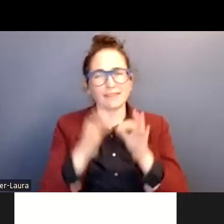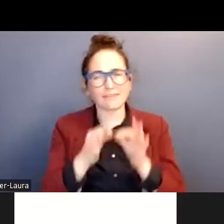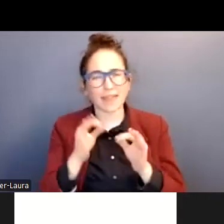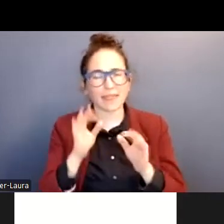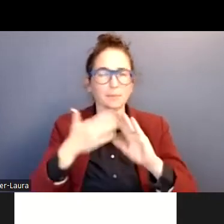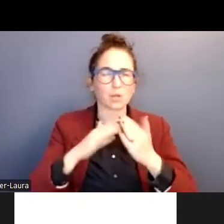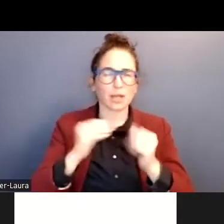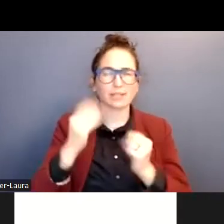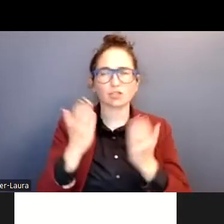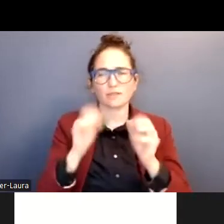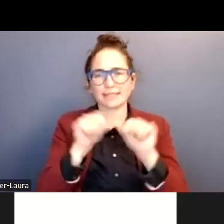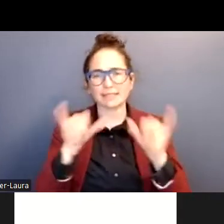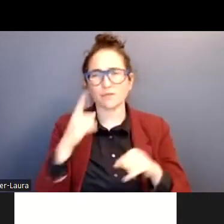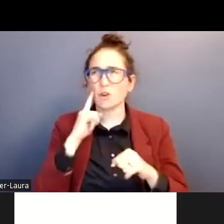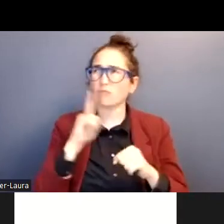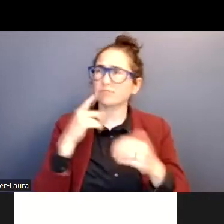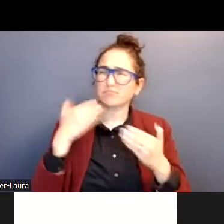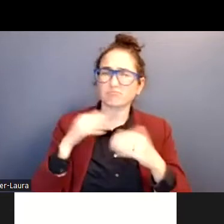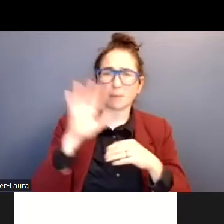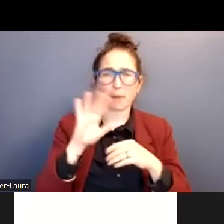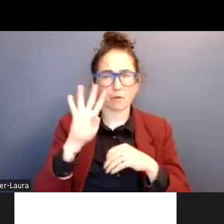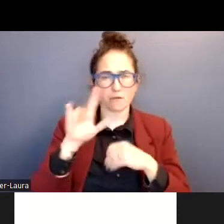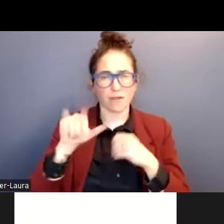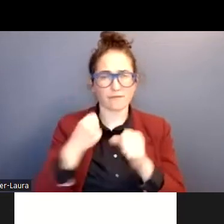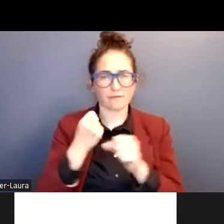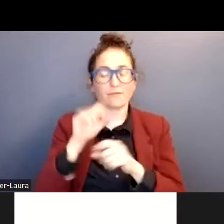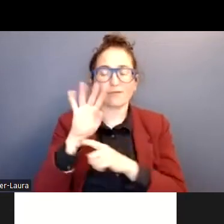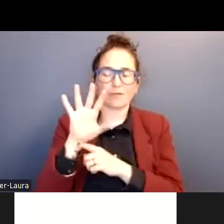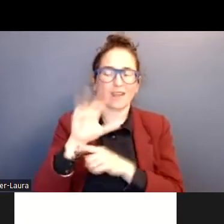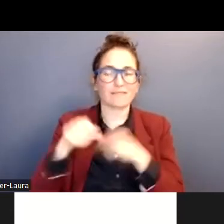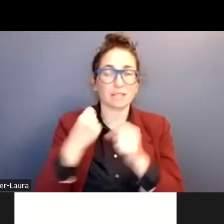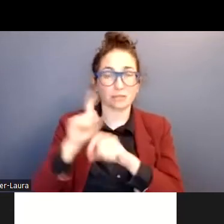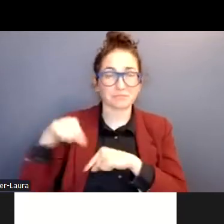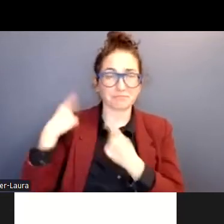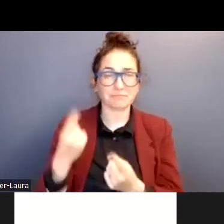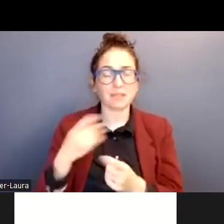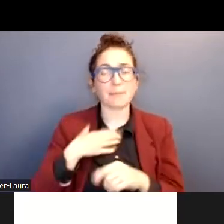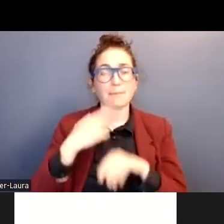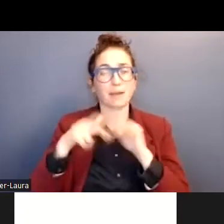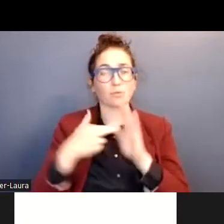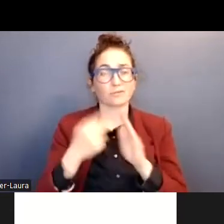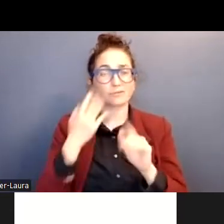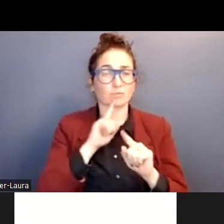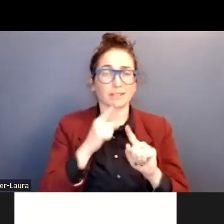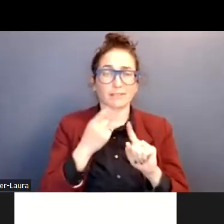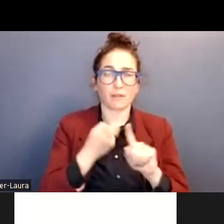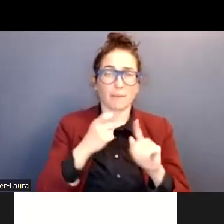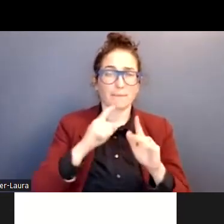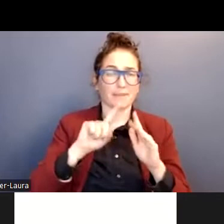for close almost about 45 years. And those roles have gone from the first 11 years where I was